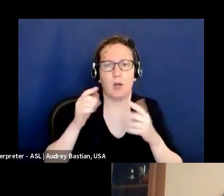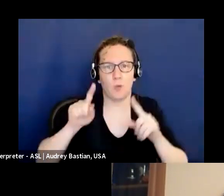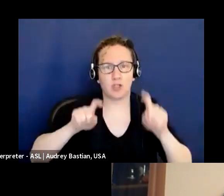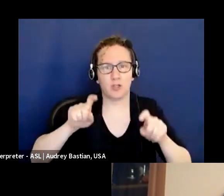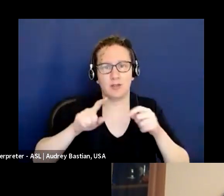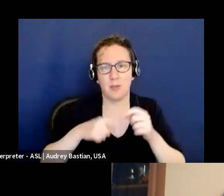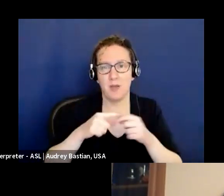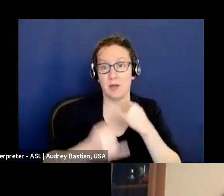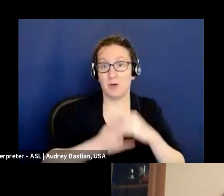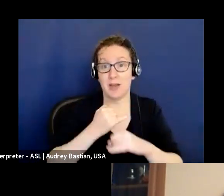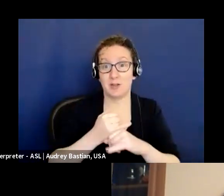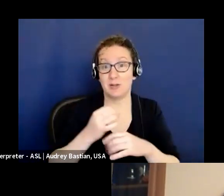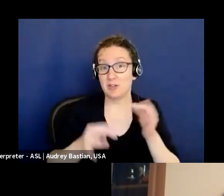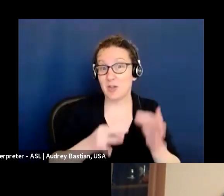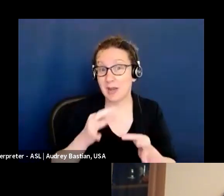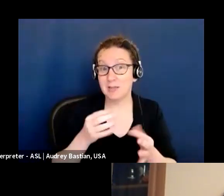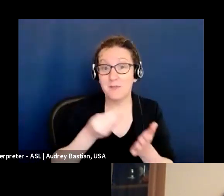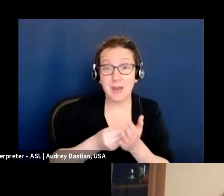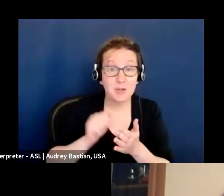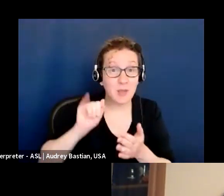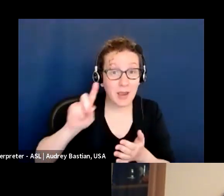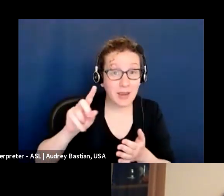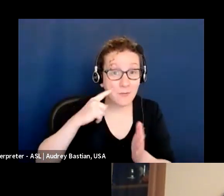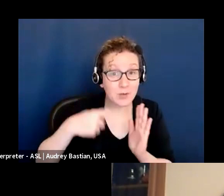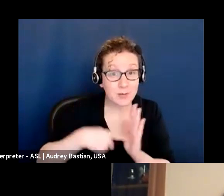international exchange, like financial aid for example.